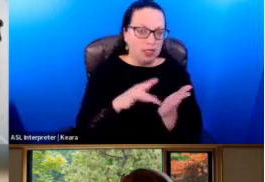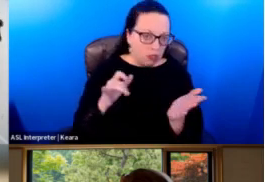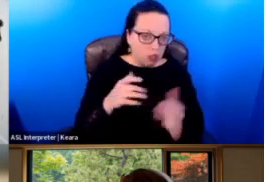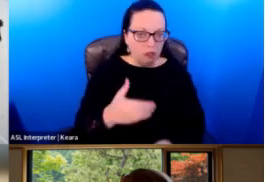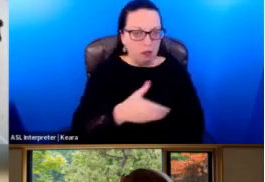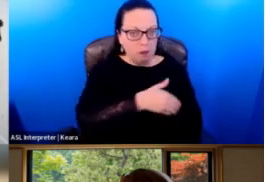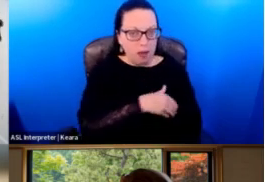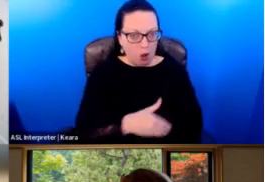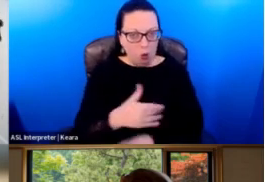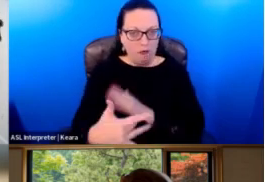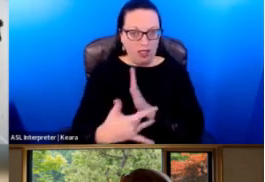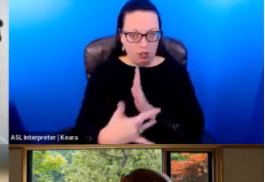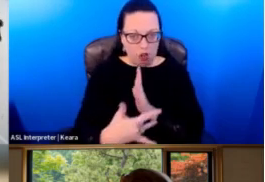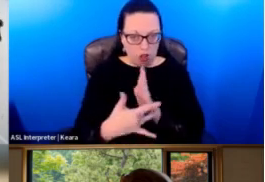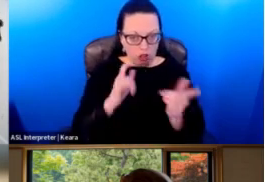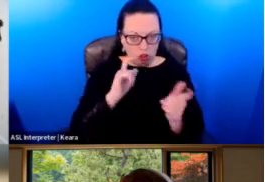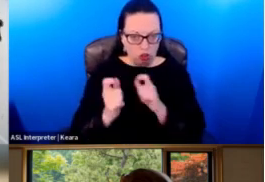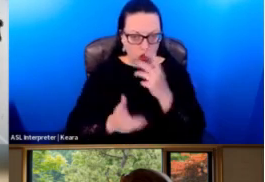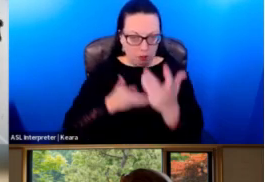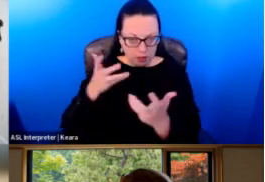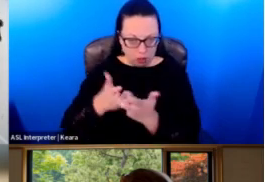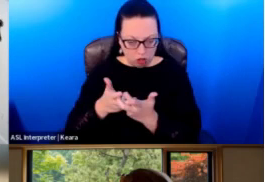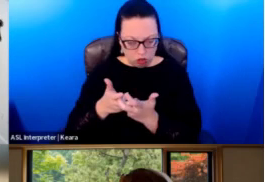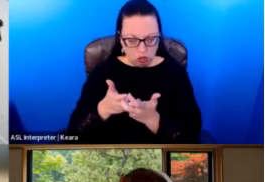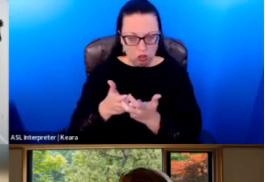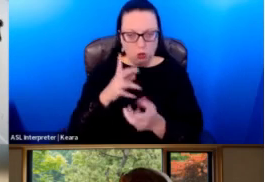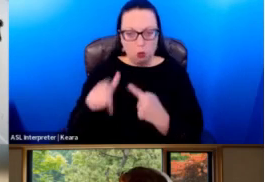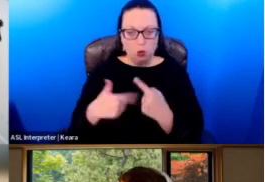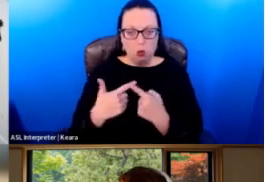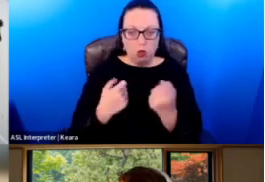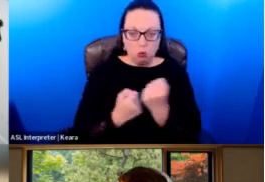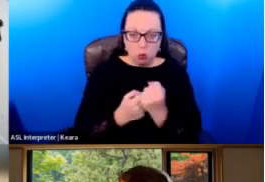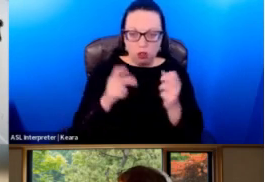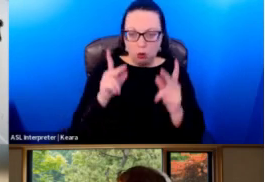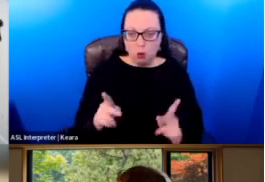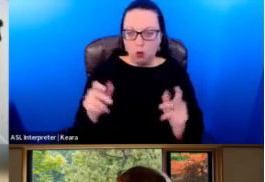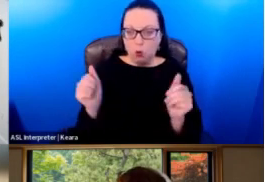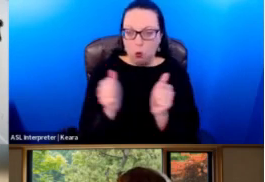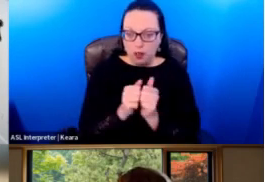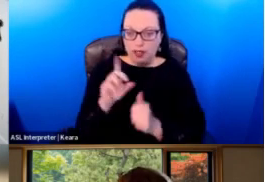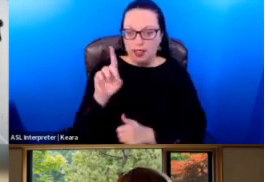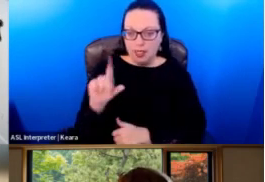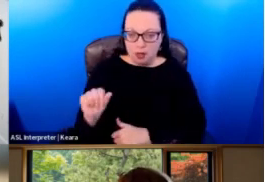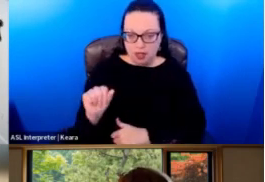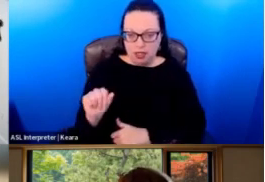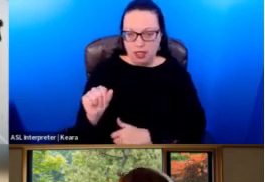of Technological Accommodations when we're supporting a person with a disability to to get to employment, to take a deep dive